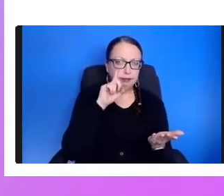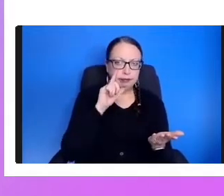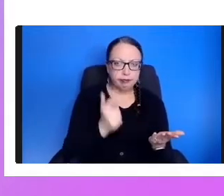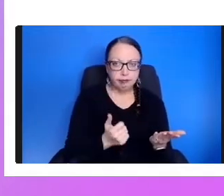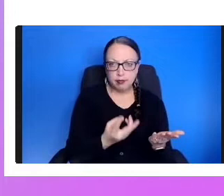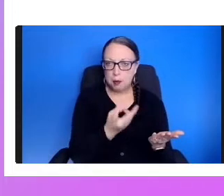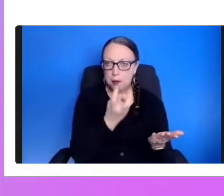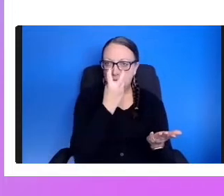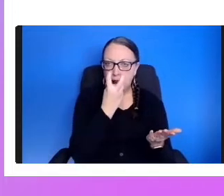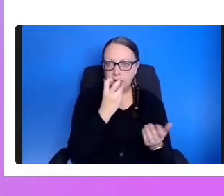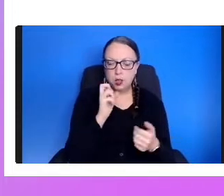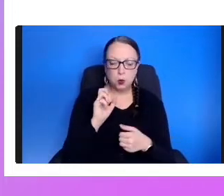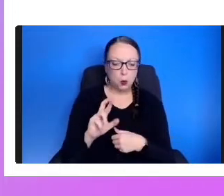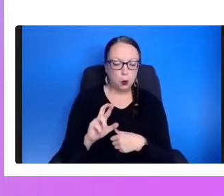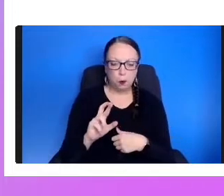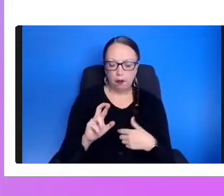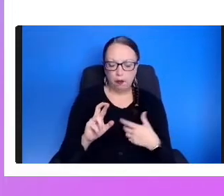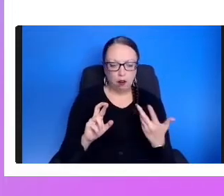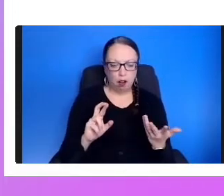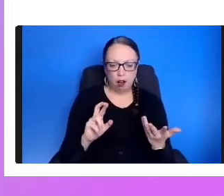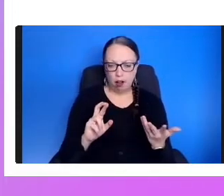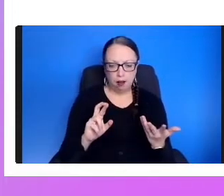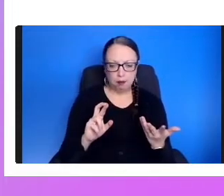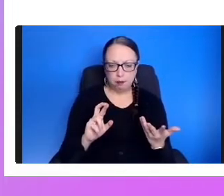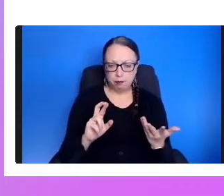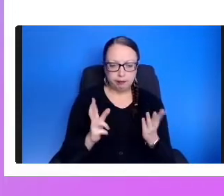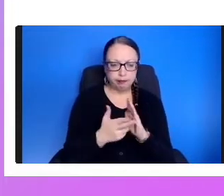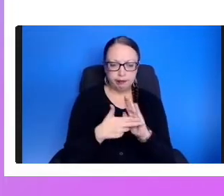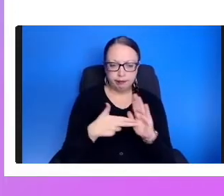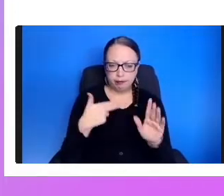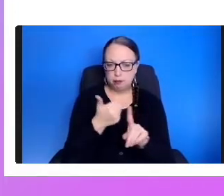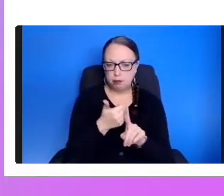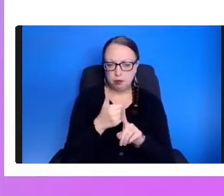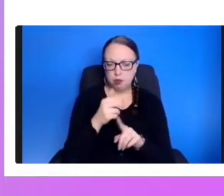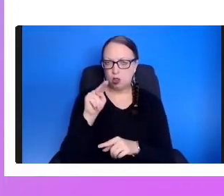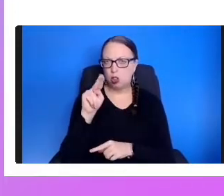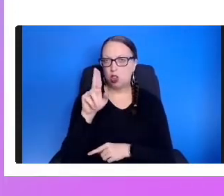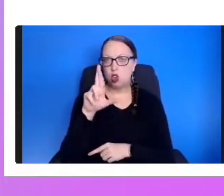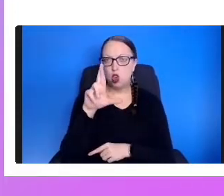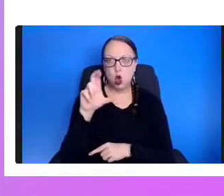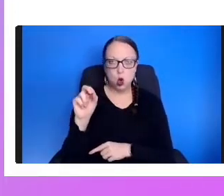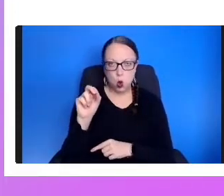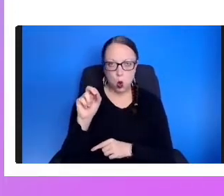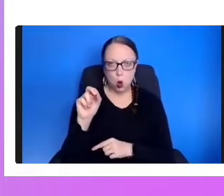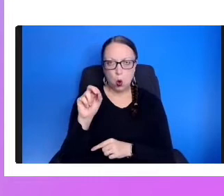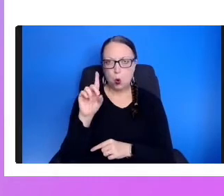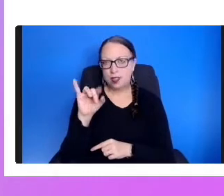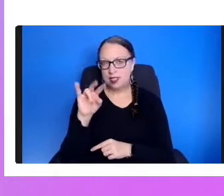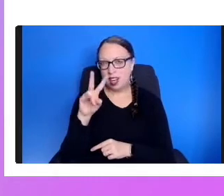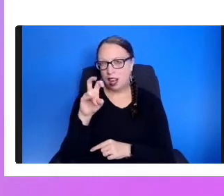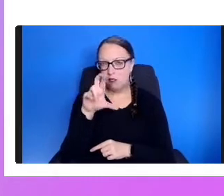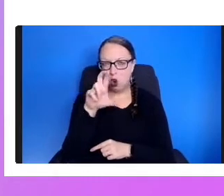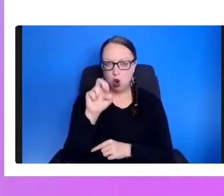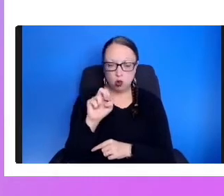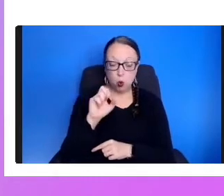whether they consider themselves neurodiverse or actually whether they're just getting older and might not identify as disabled